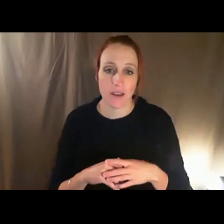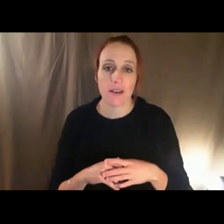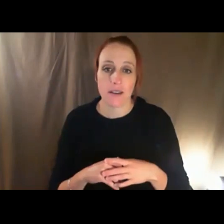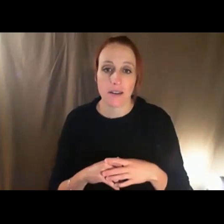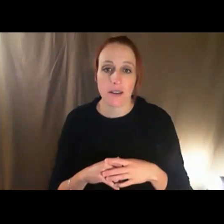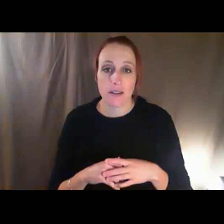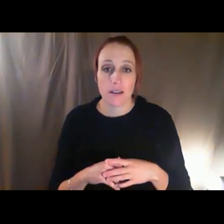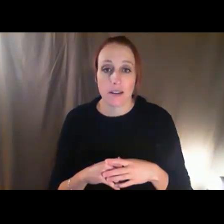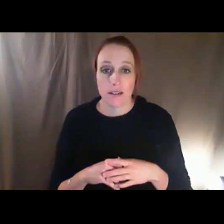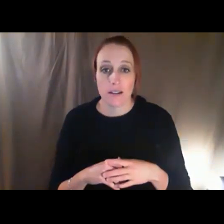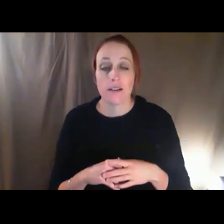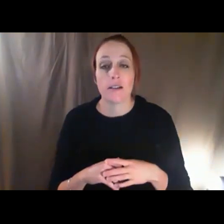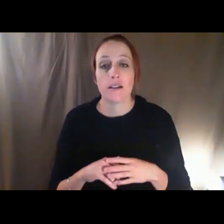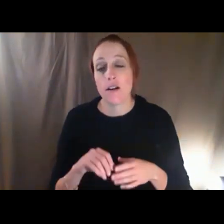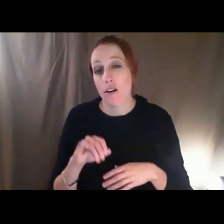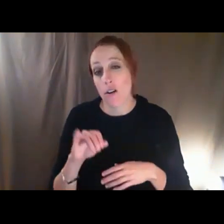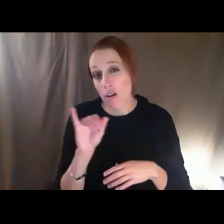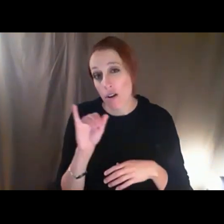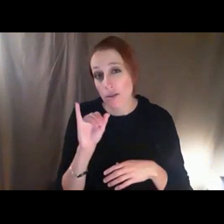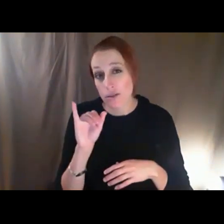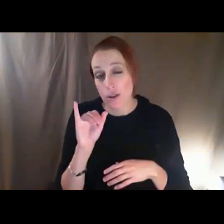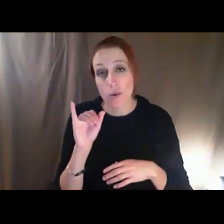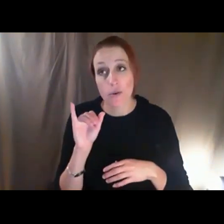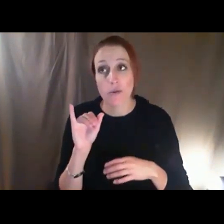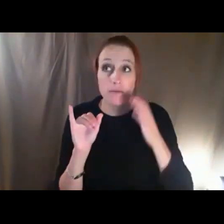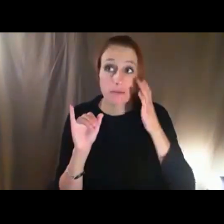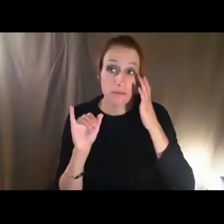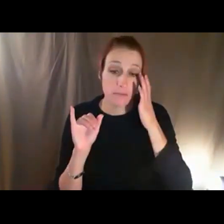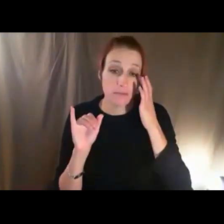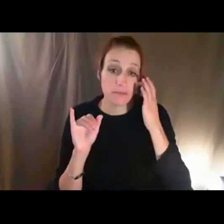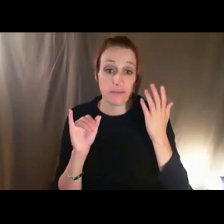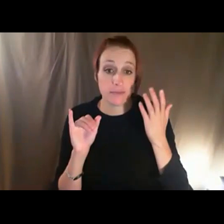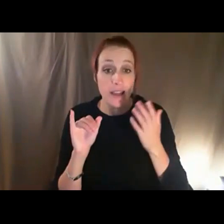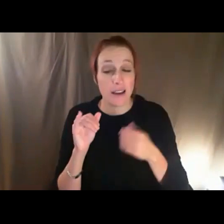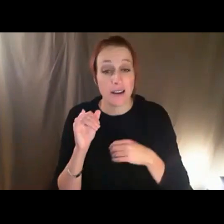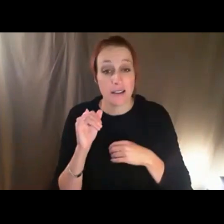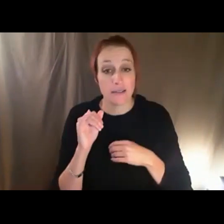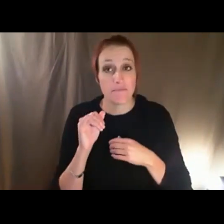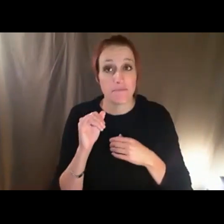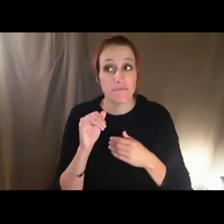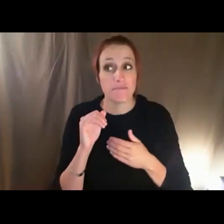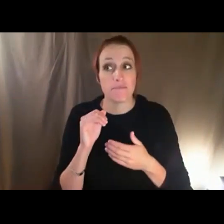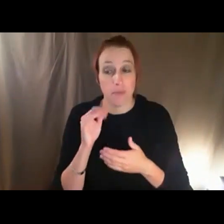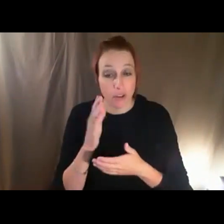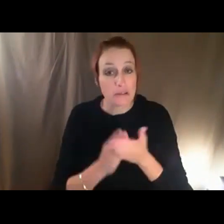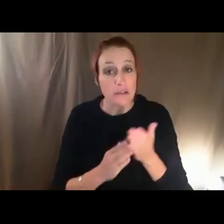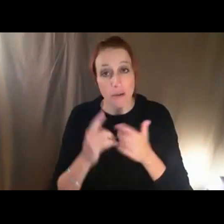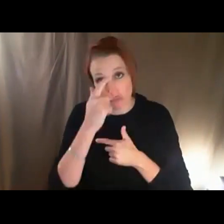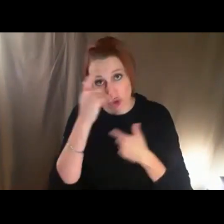So, also keep in mind as we talk about any topic, especially when there might be a level of trauma attached to it that you might have an emotional